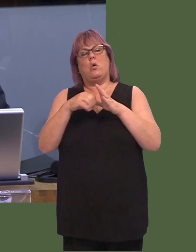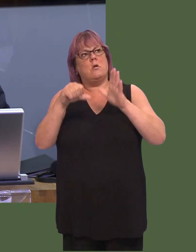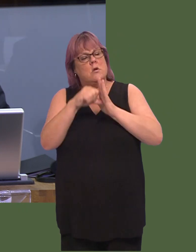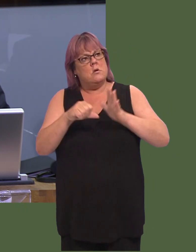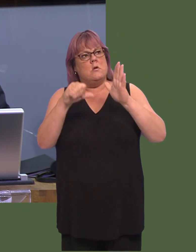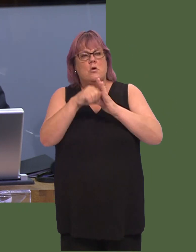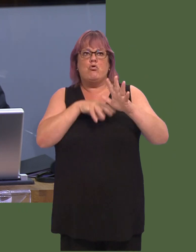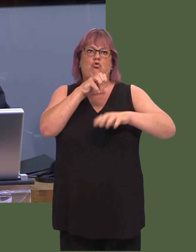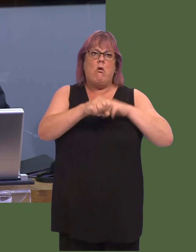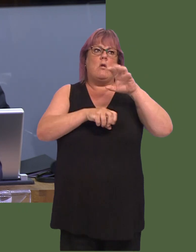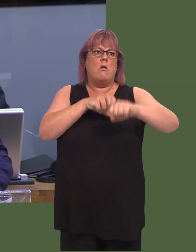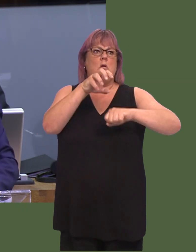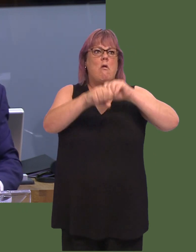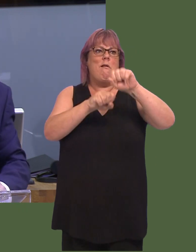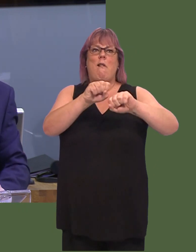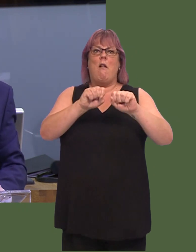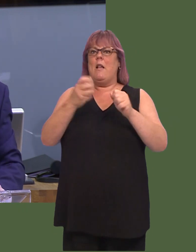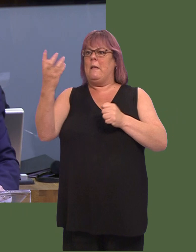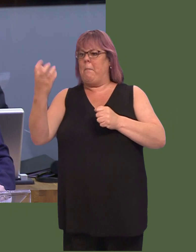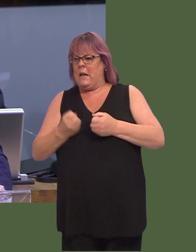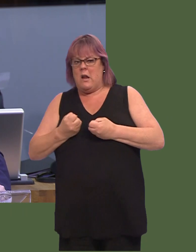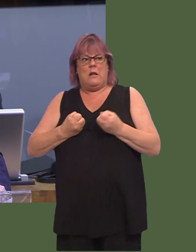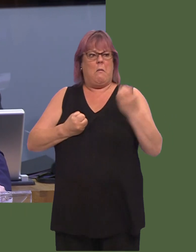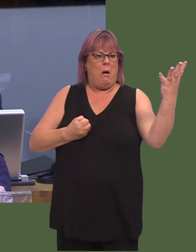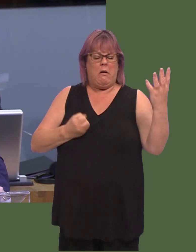health boards struggling and, in some cases, unable to break even.